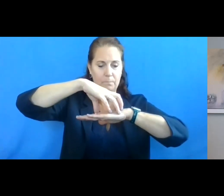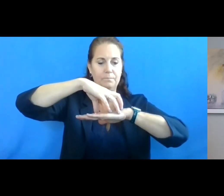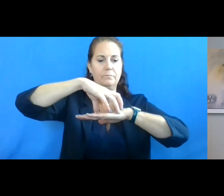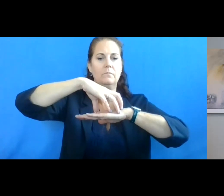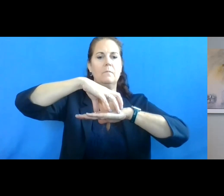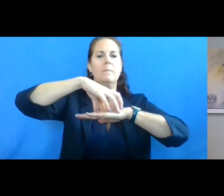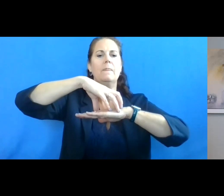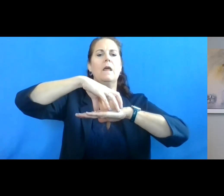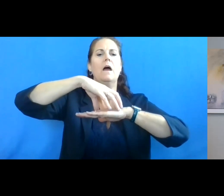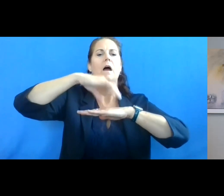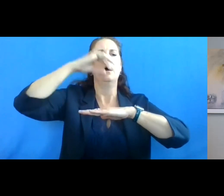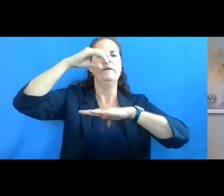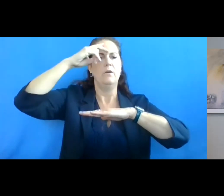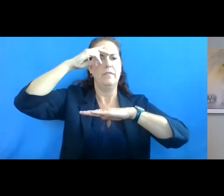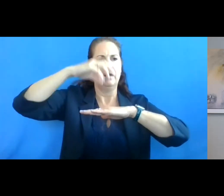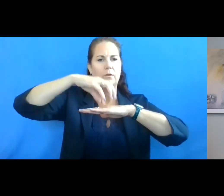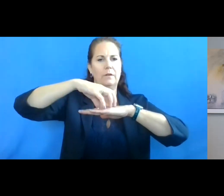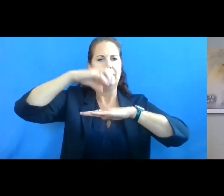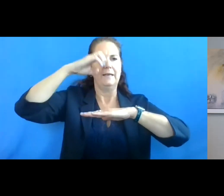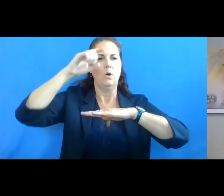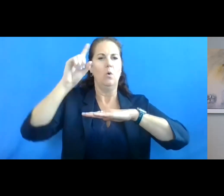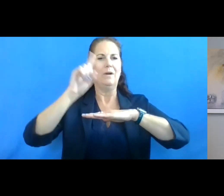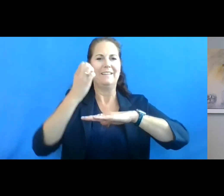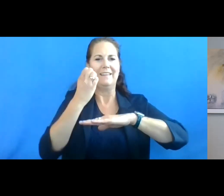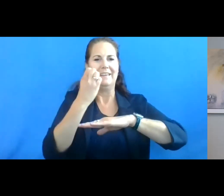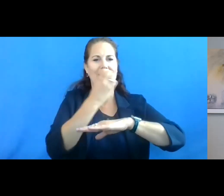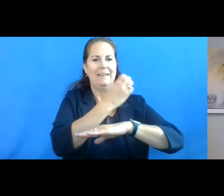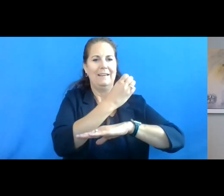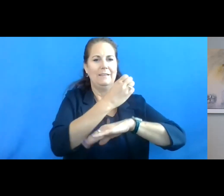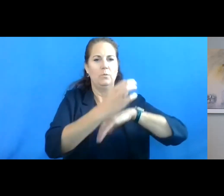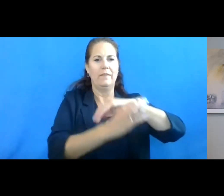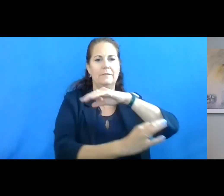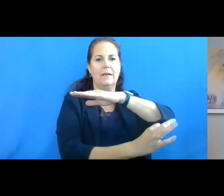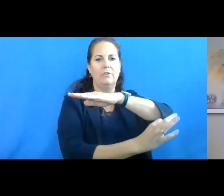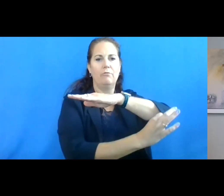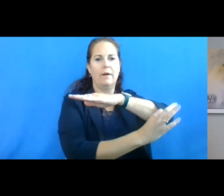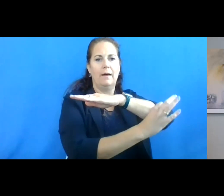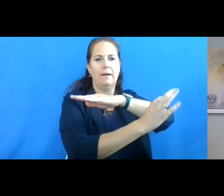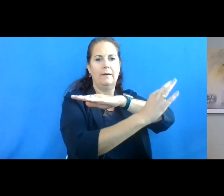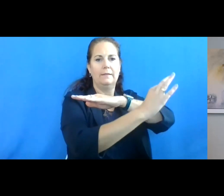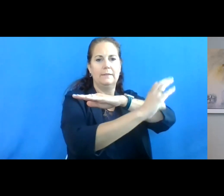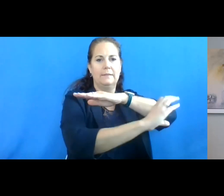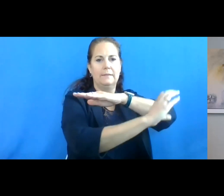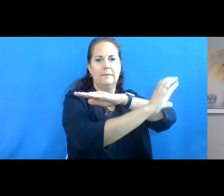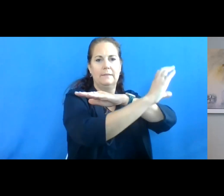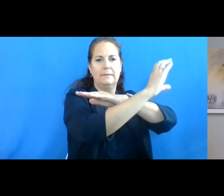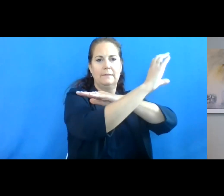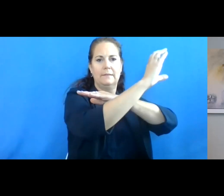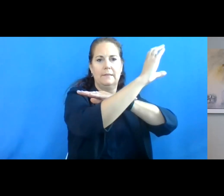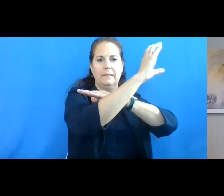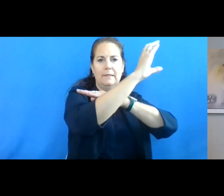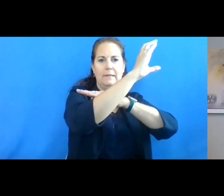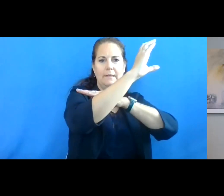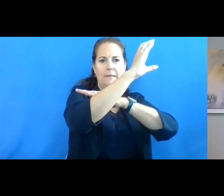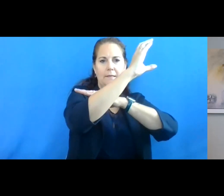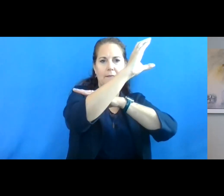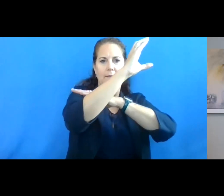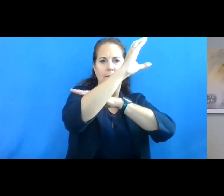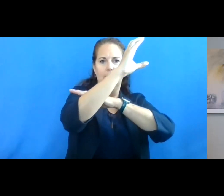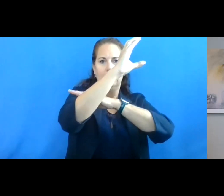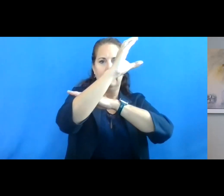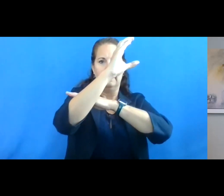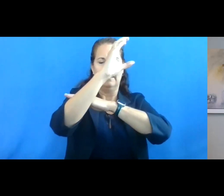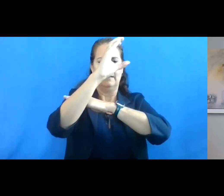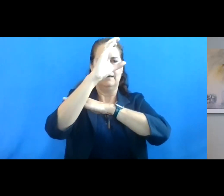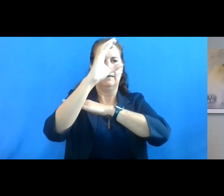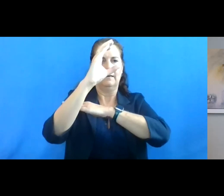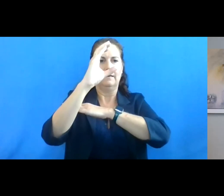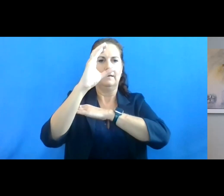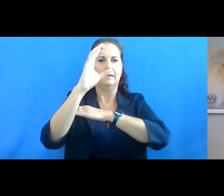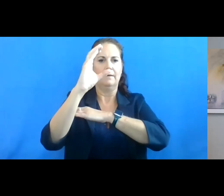And orienting yourself to the east where the sun rises.